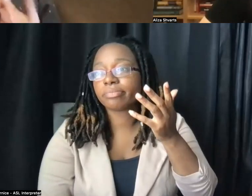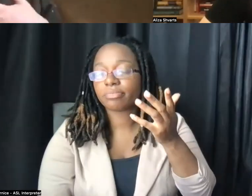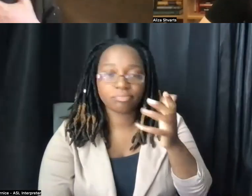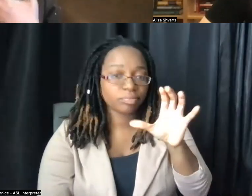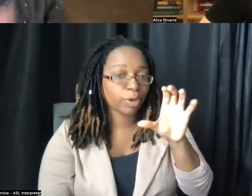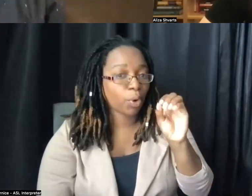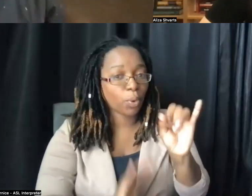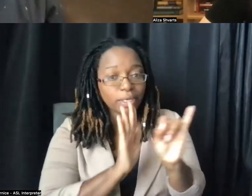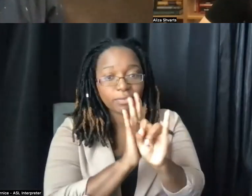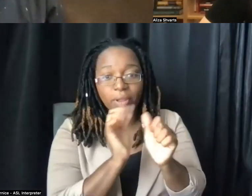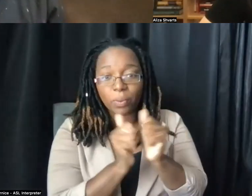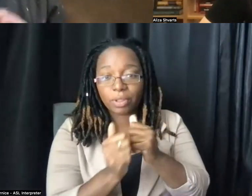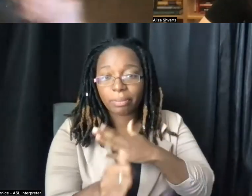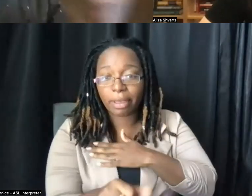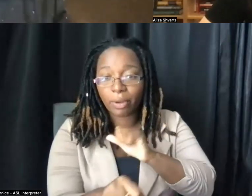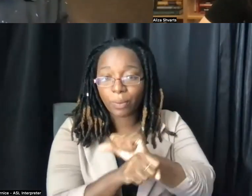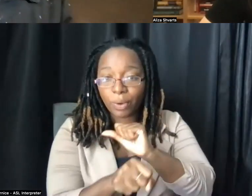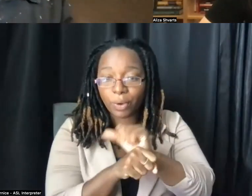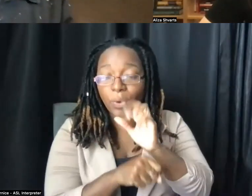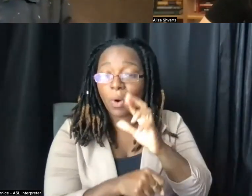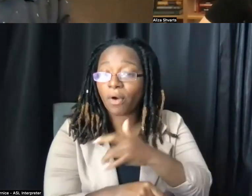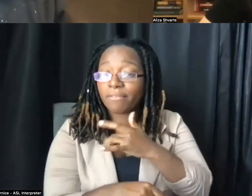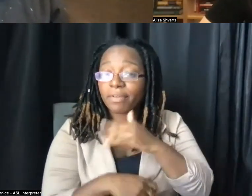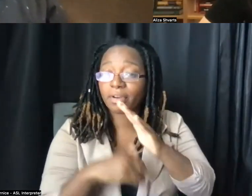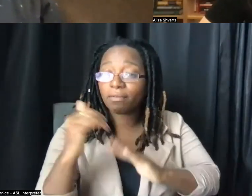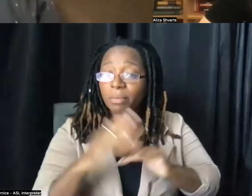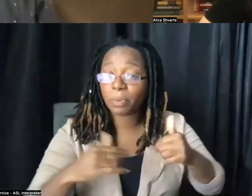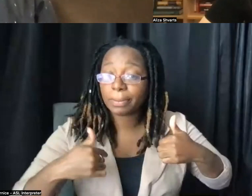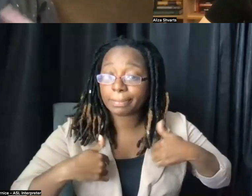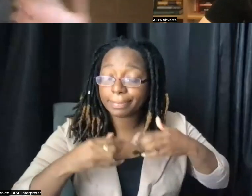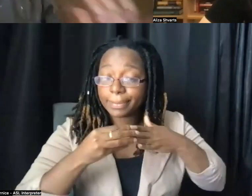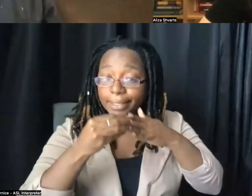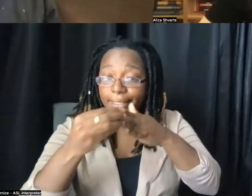who identify with my work or who feel comfortable with me needing a seminar.